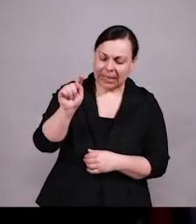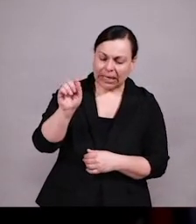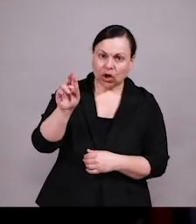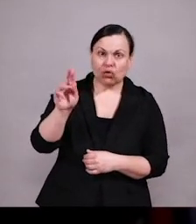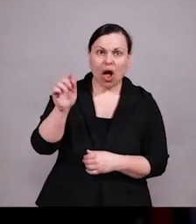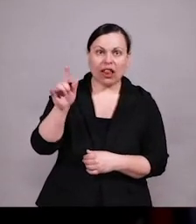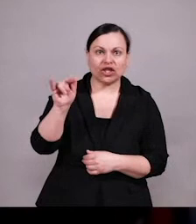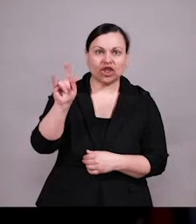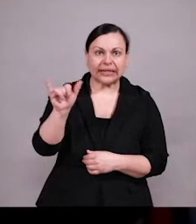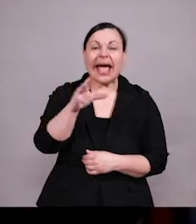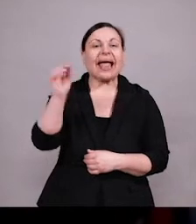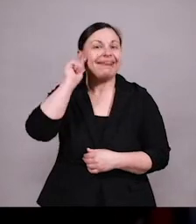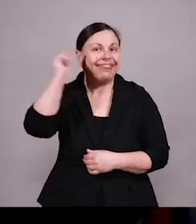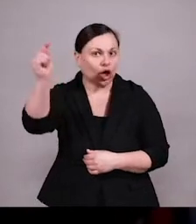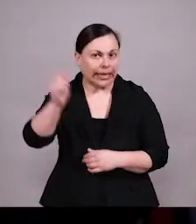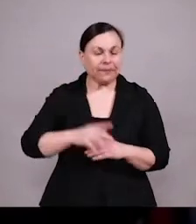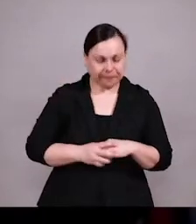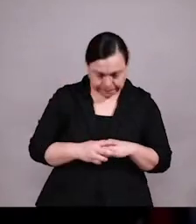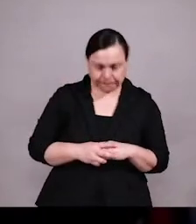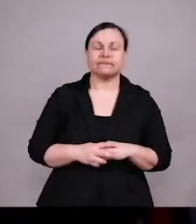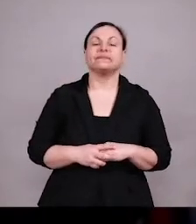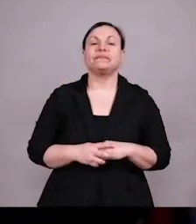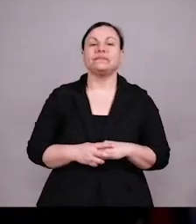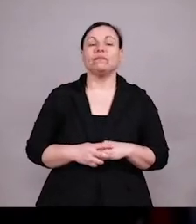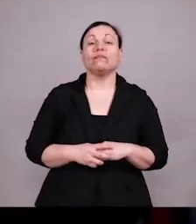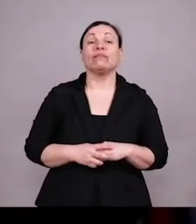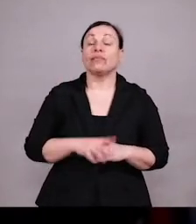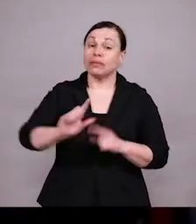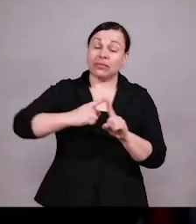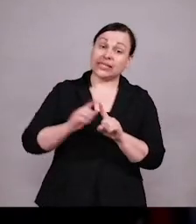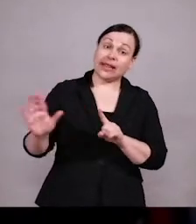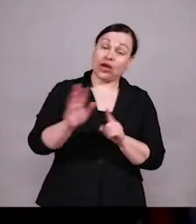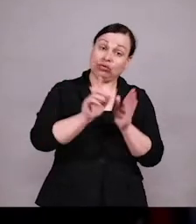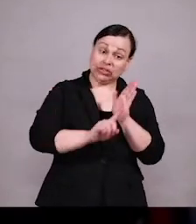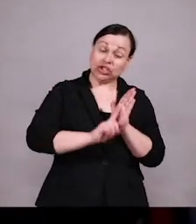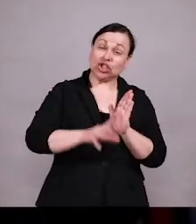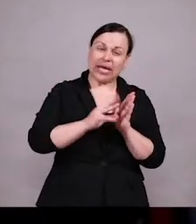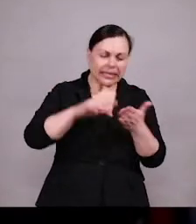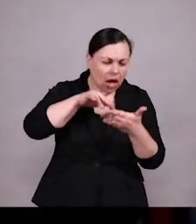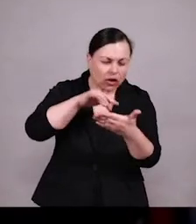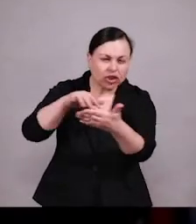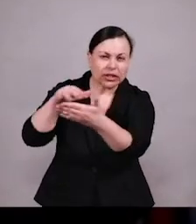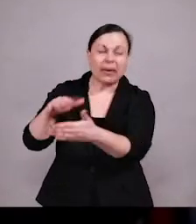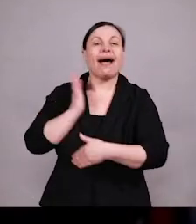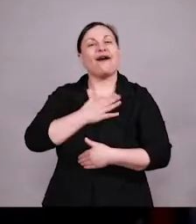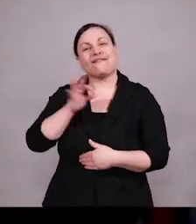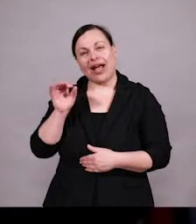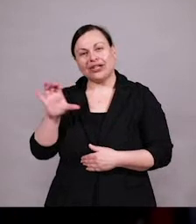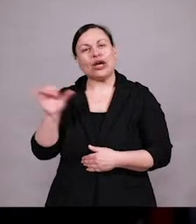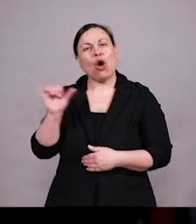information theory. In addition to their research and scholarship, our faculty are also the voices of